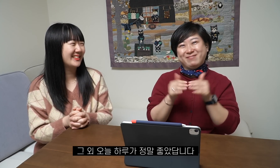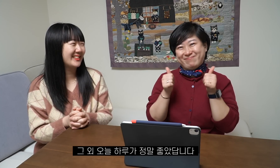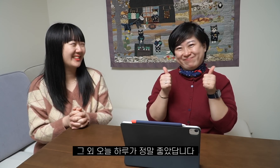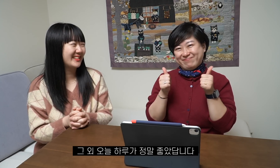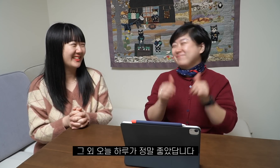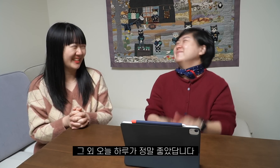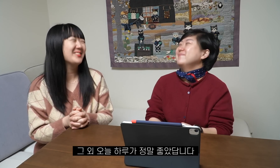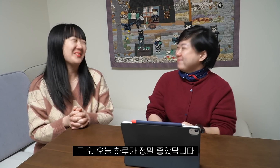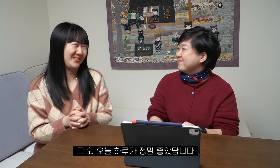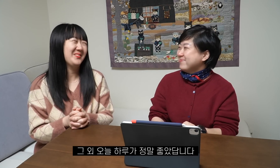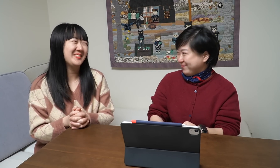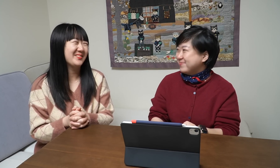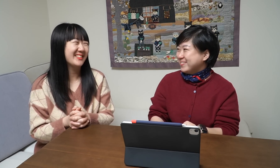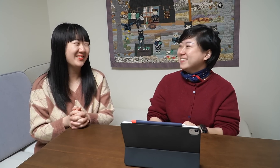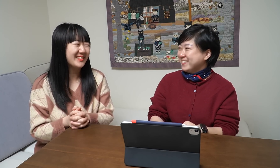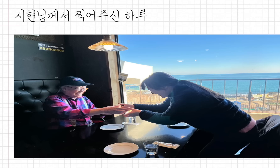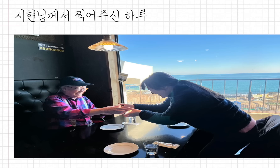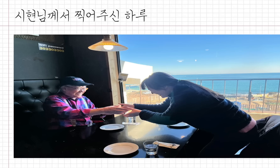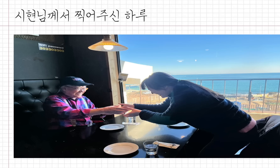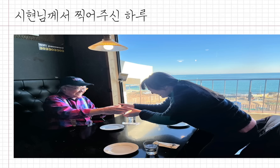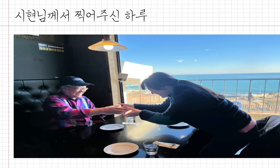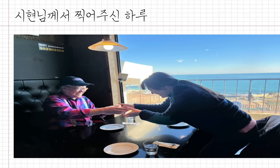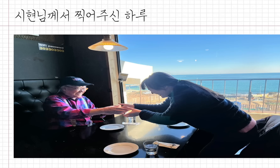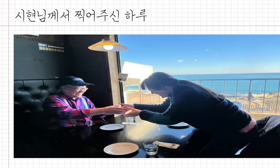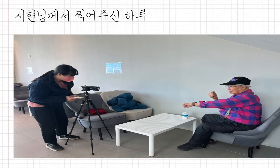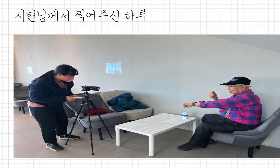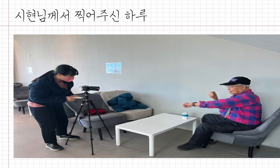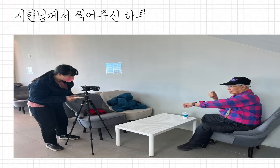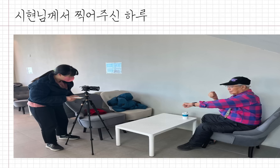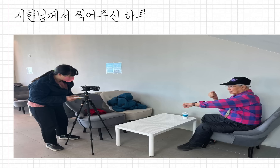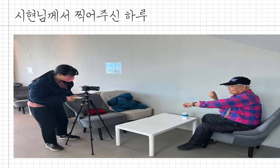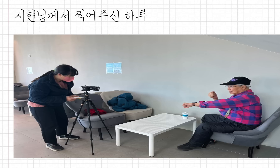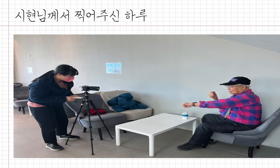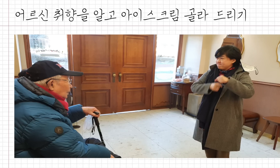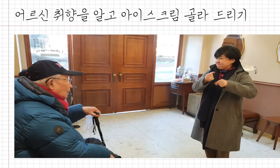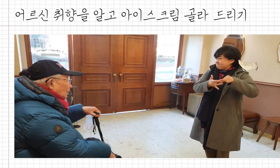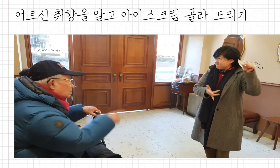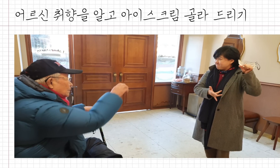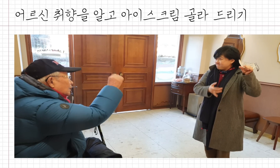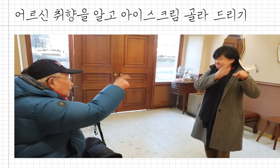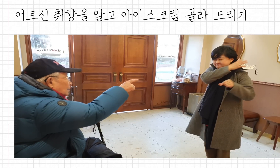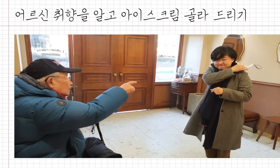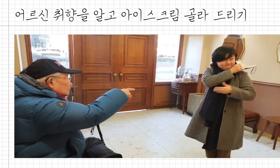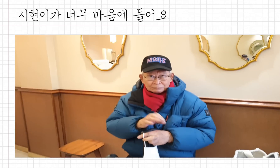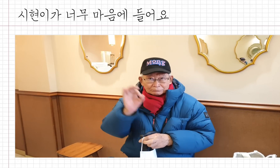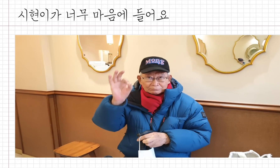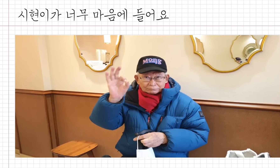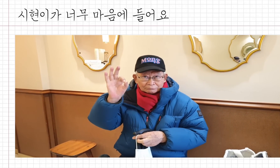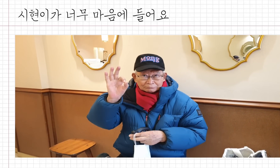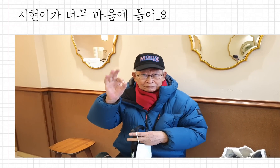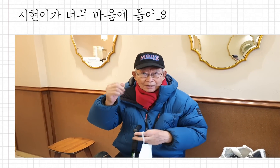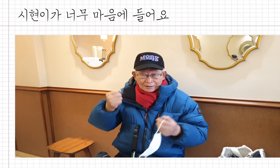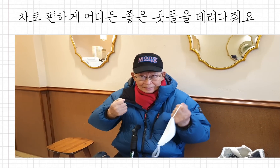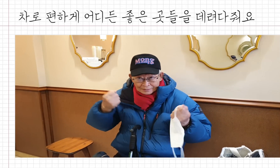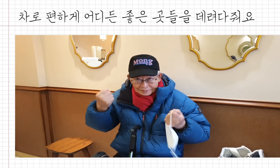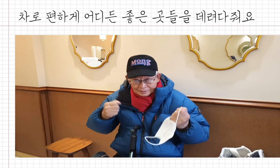Other than that, today was a really good day. ONE DAY~ Knowing the seniors’ tastes and choosing ice cream. i like her